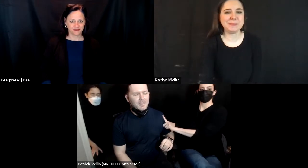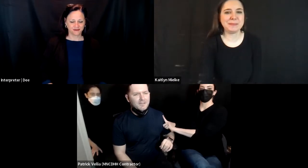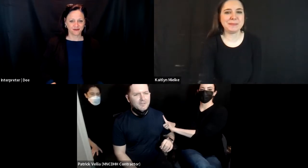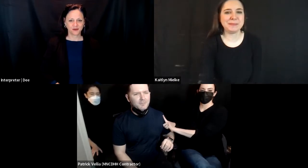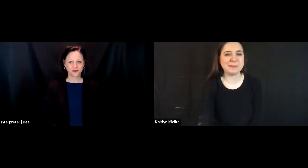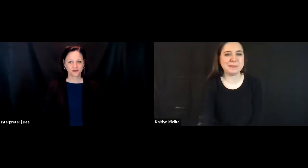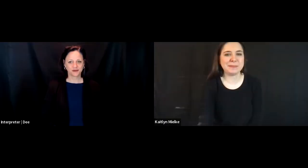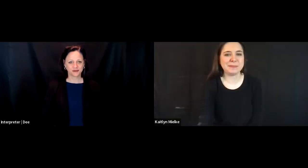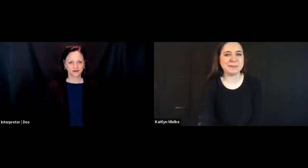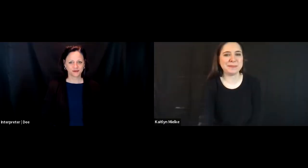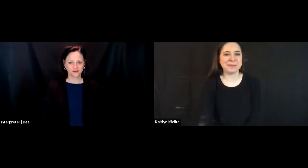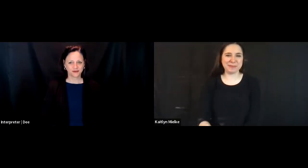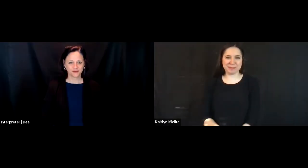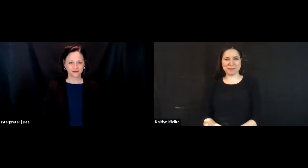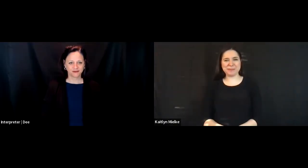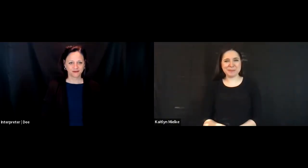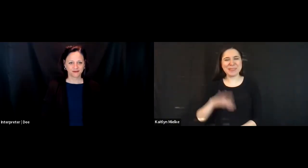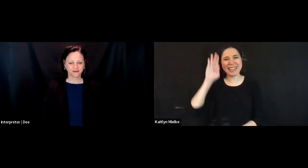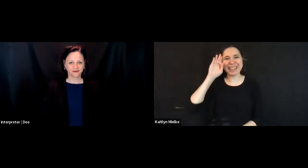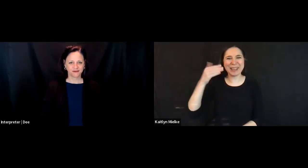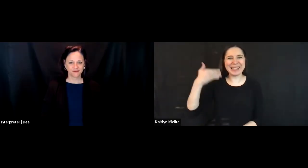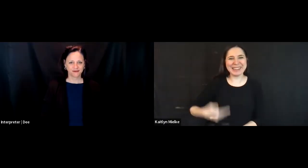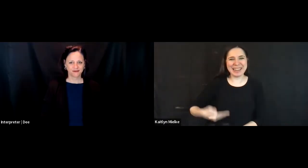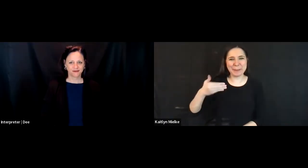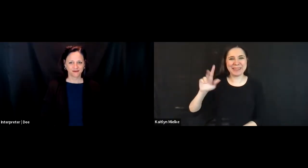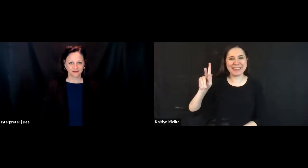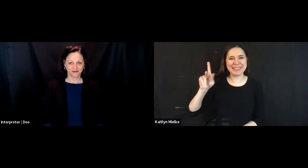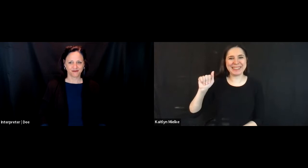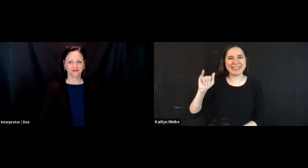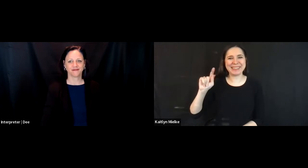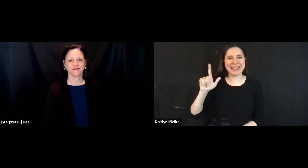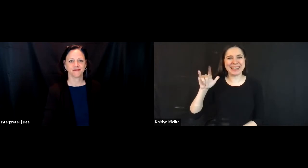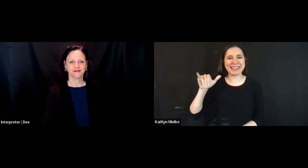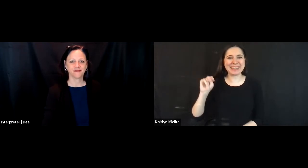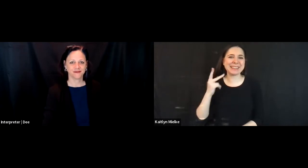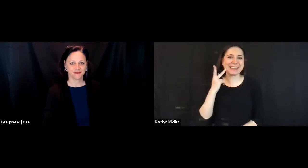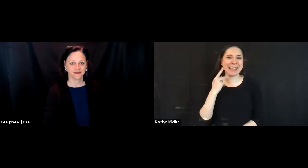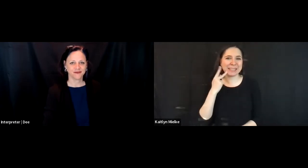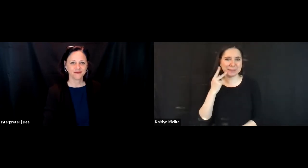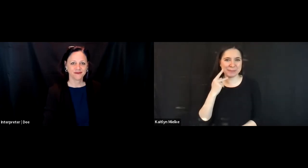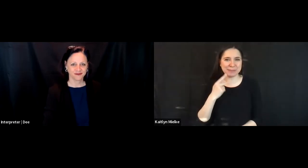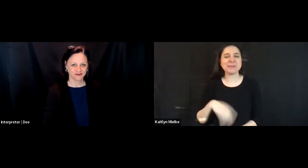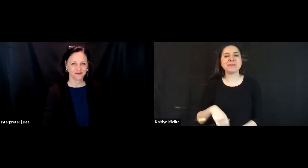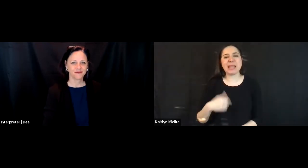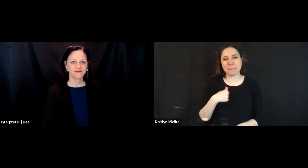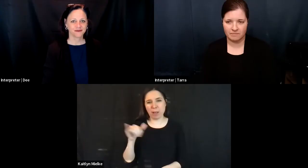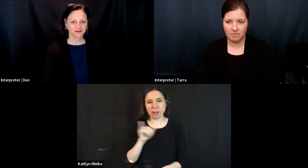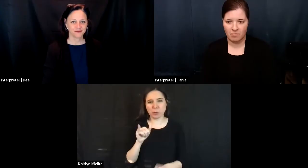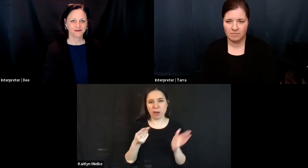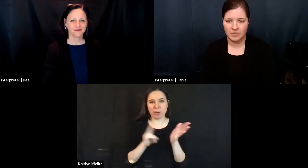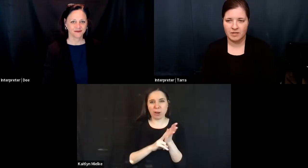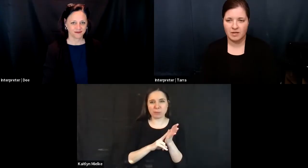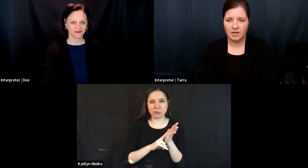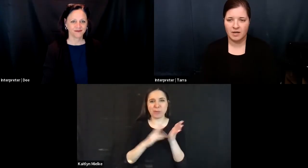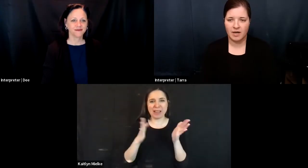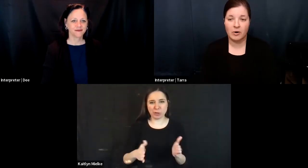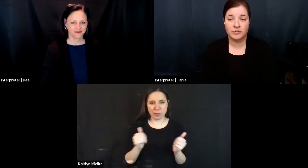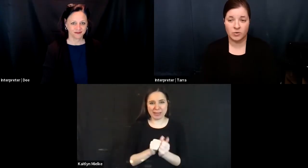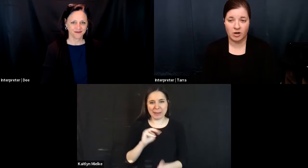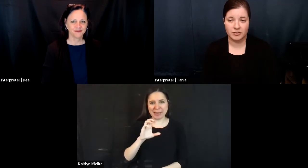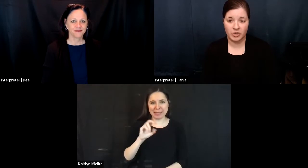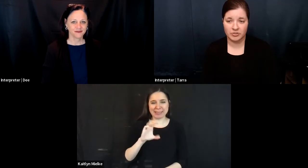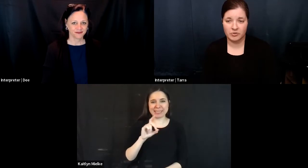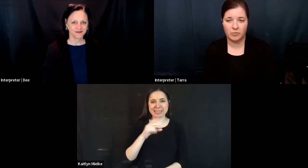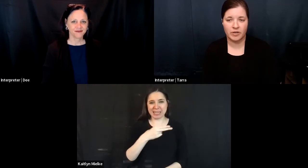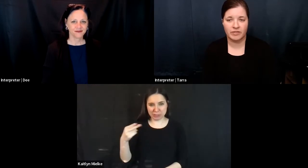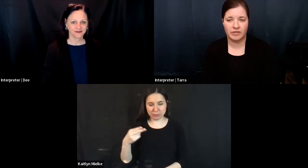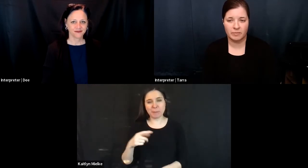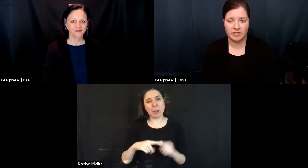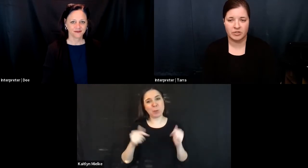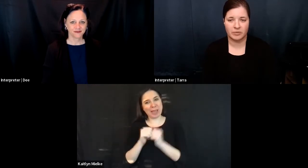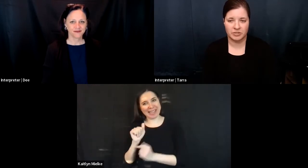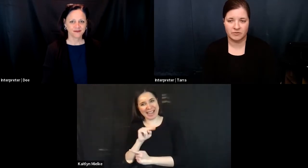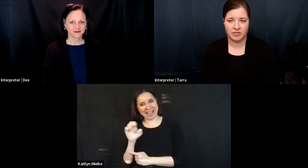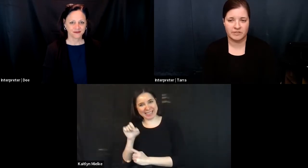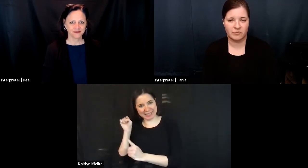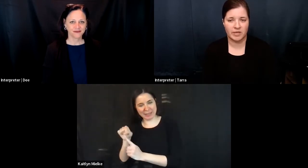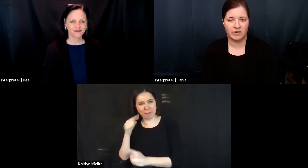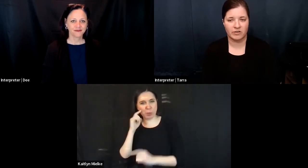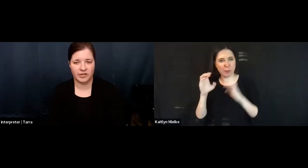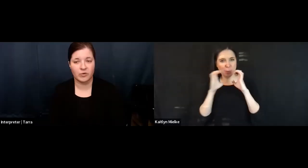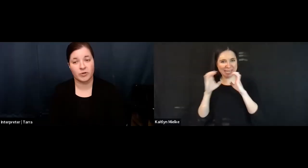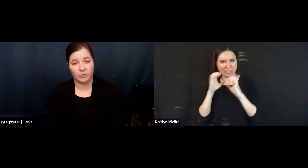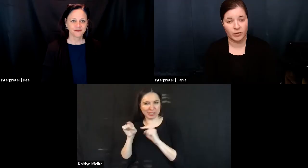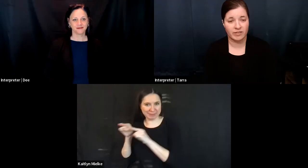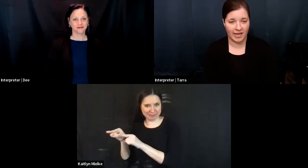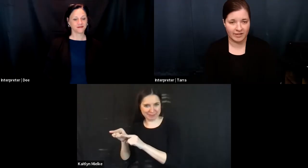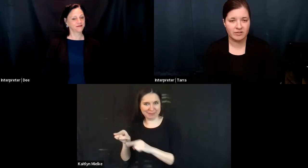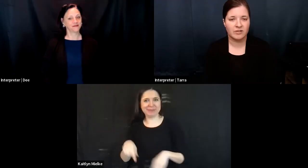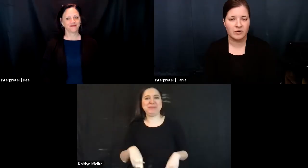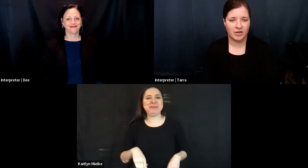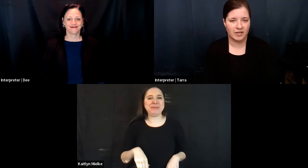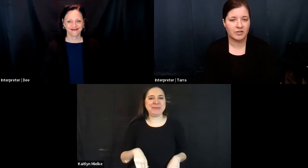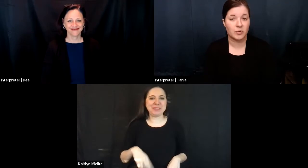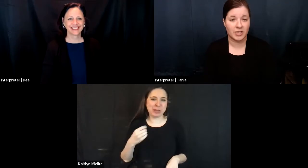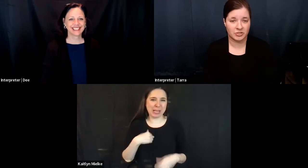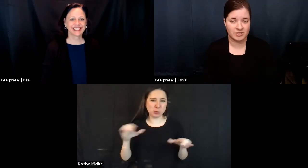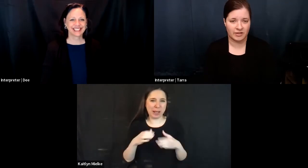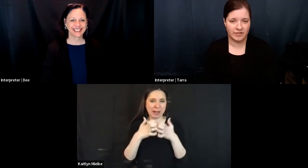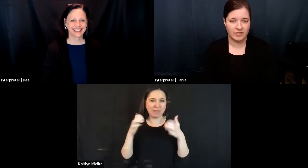Your turn, Kaitlyn.